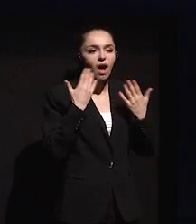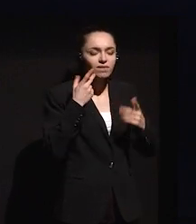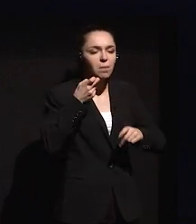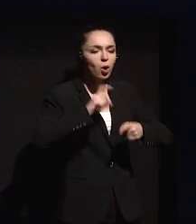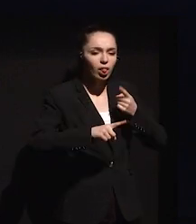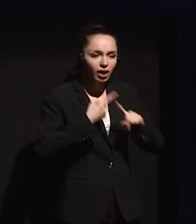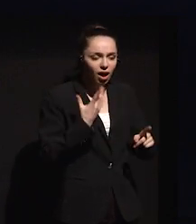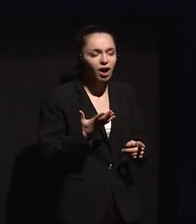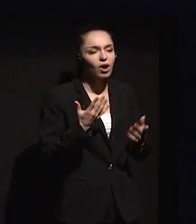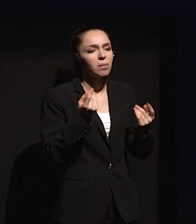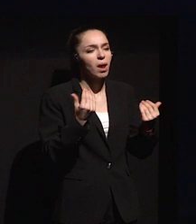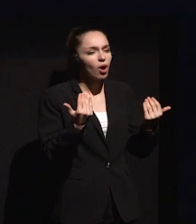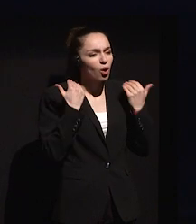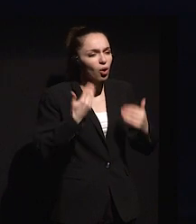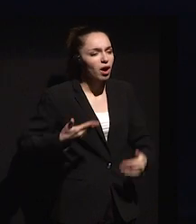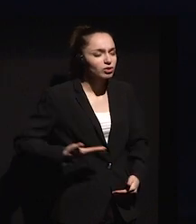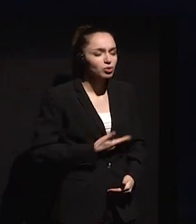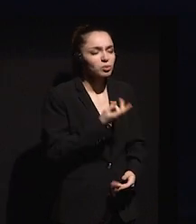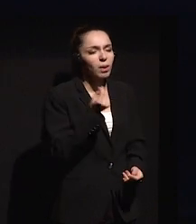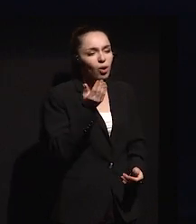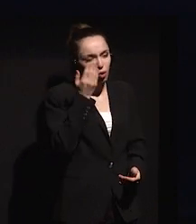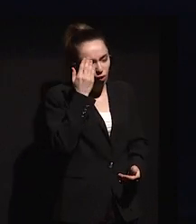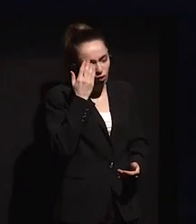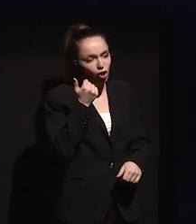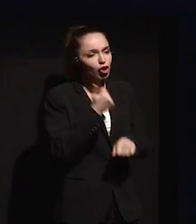to a modern approach that focuses on the